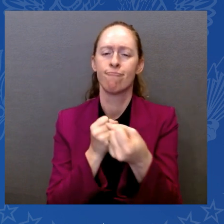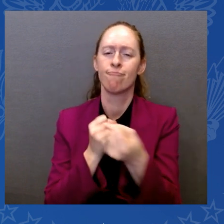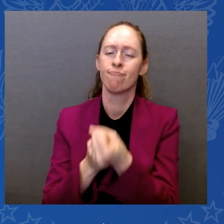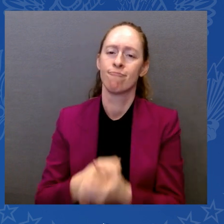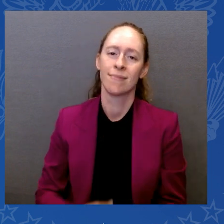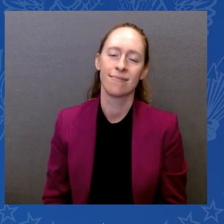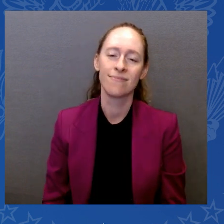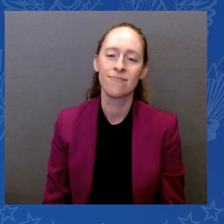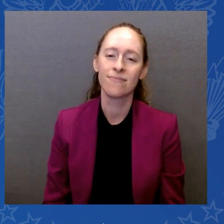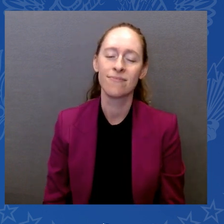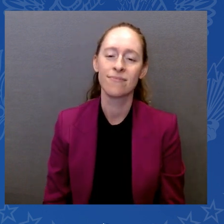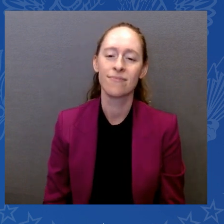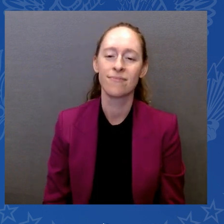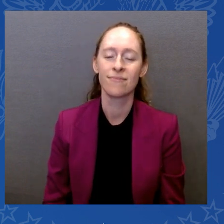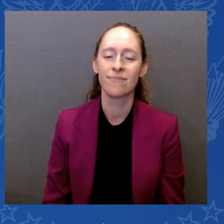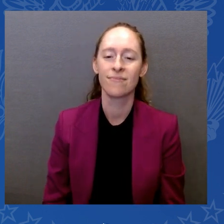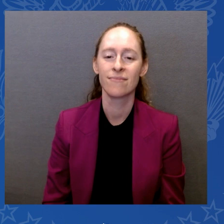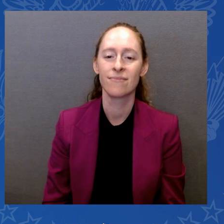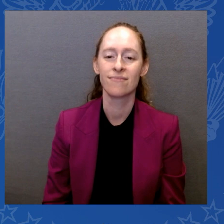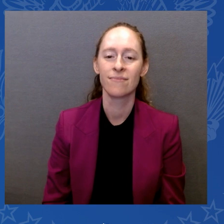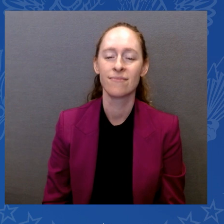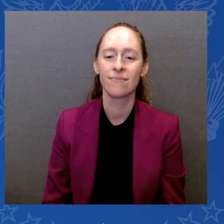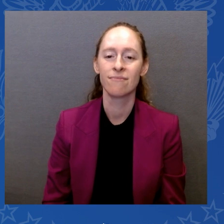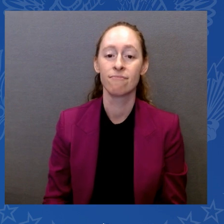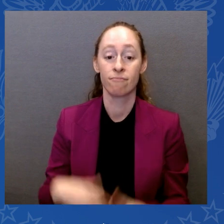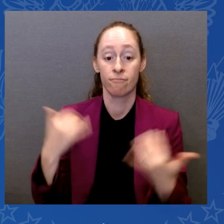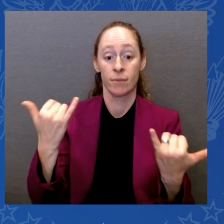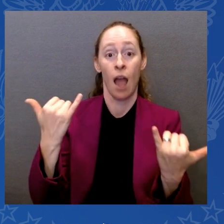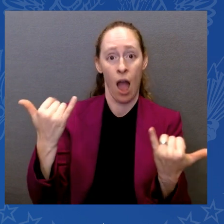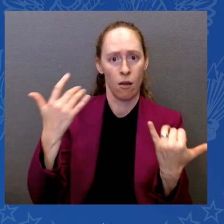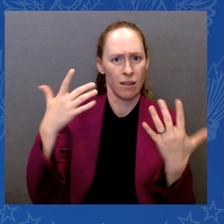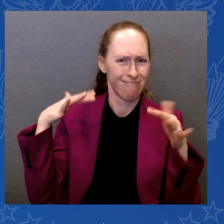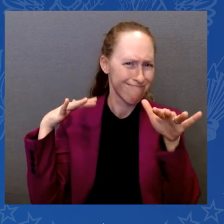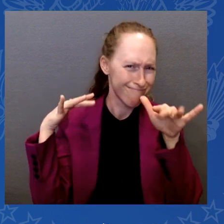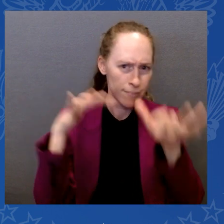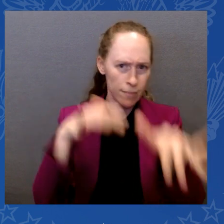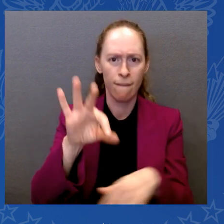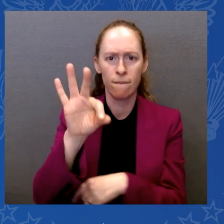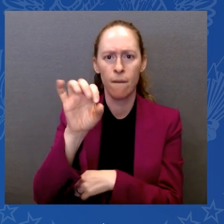including search and rescue teams, bilingual Disaster Survivor Assistance Teams,